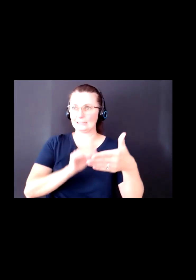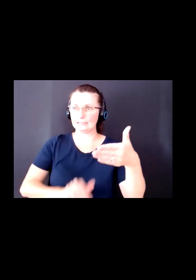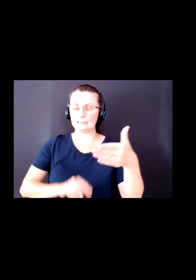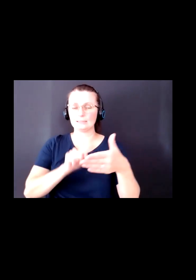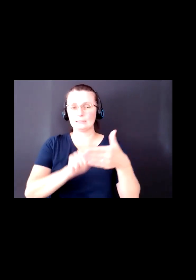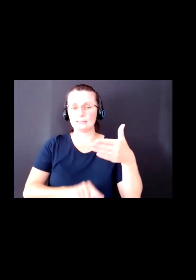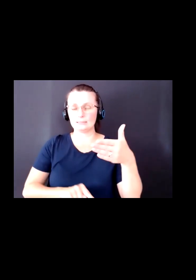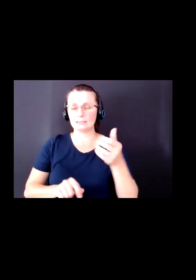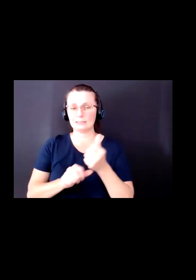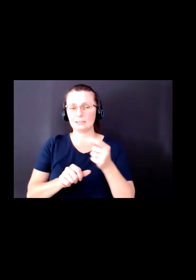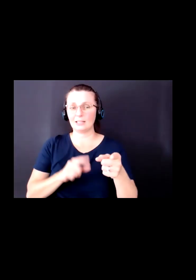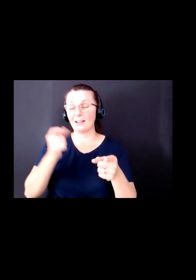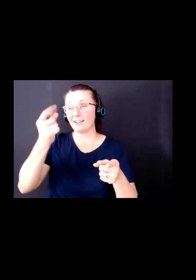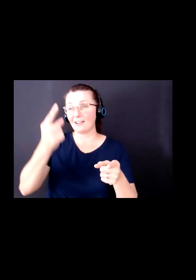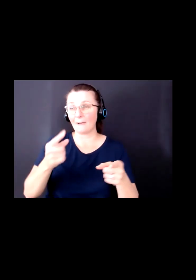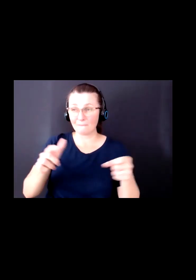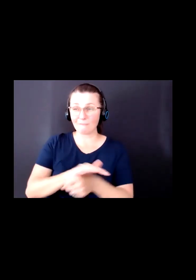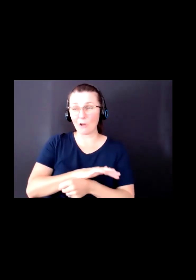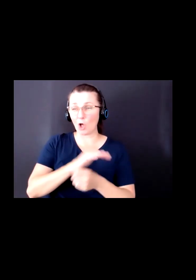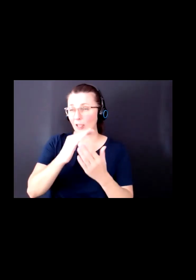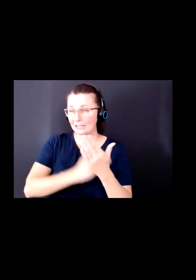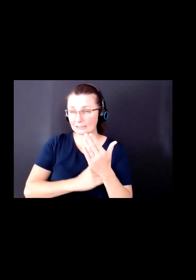And this is not an exhaustive list, but I will read them. Large print,